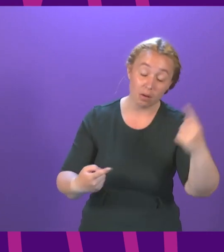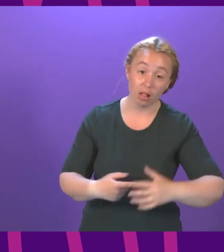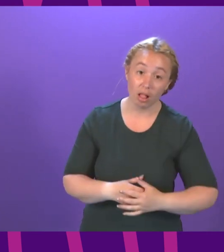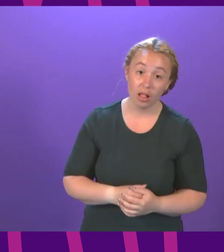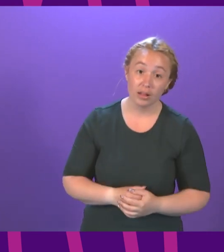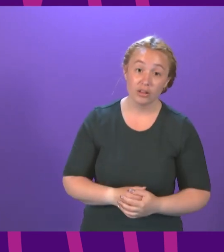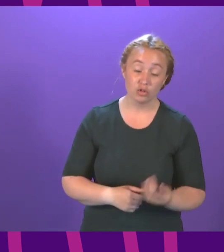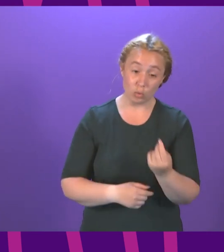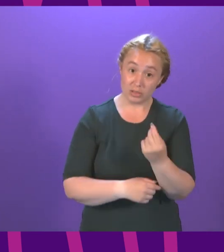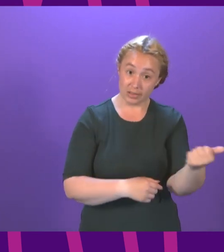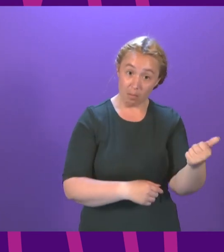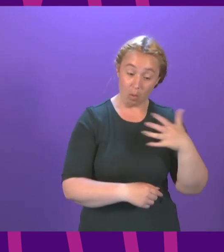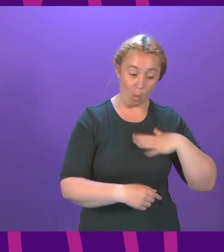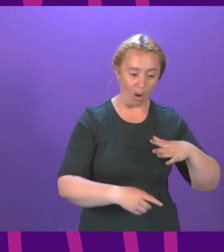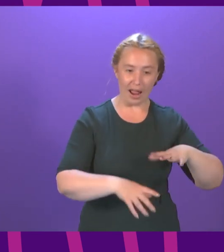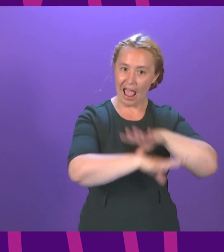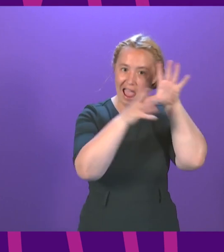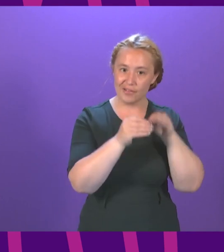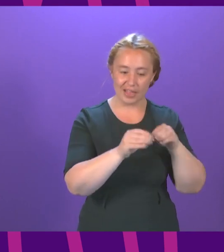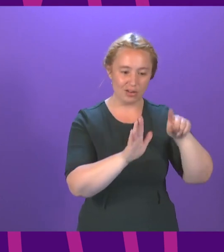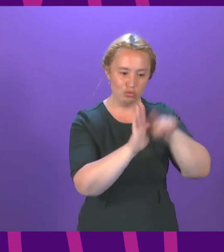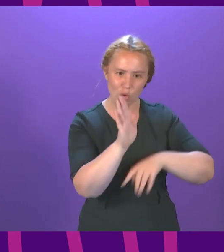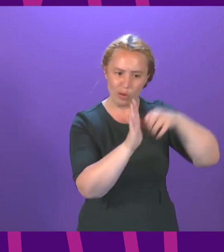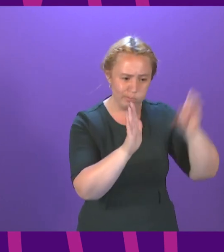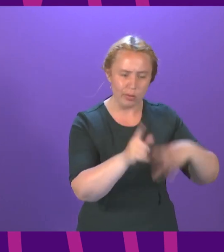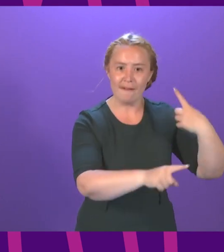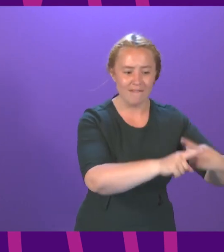people who want us to go faster in lifting restrictions and people who want us to go